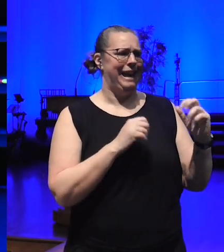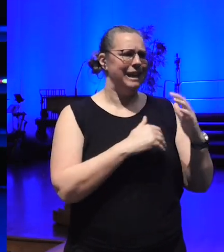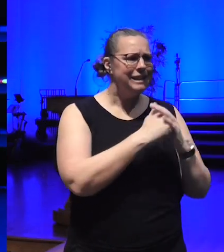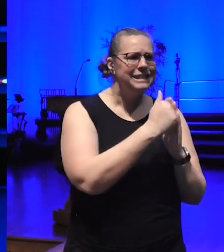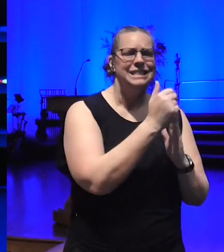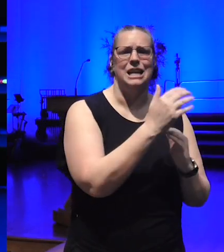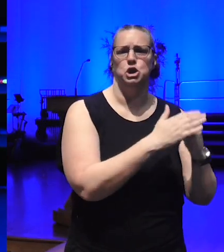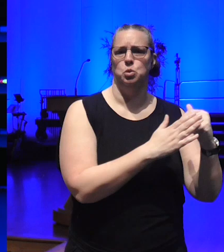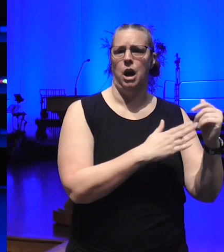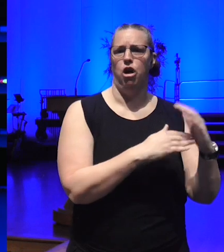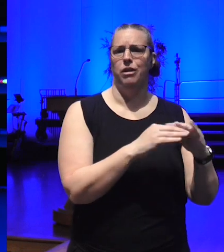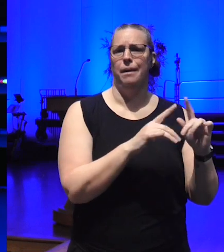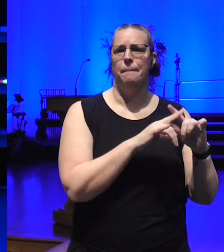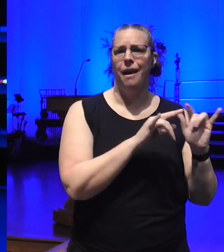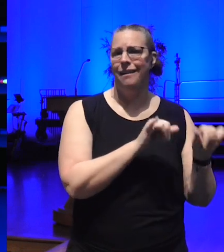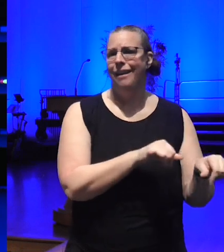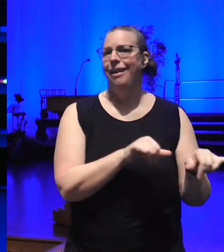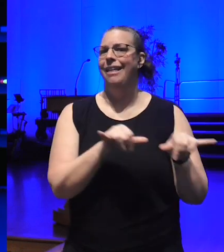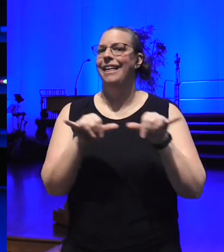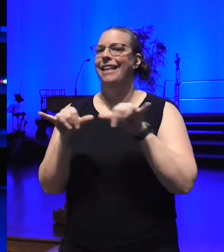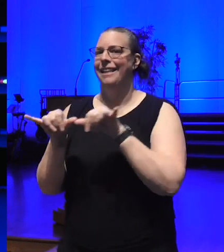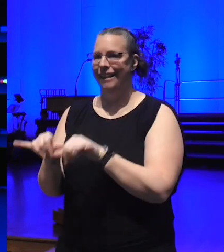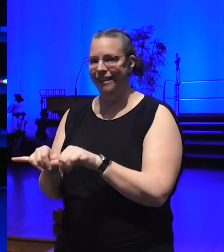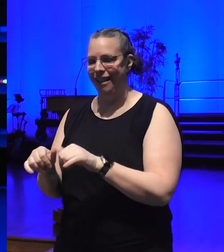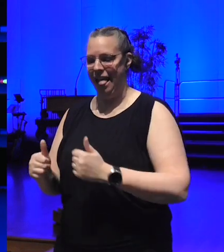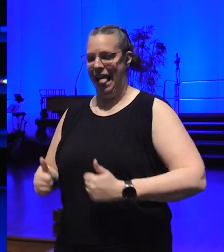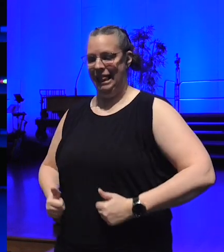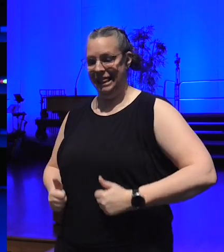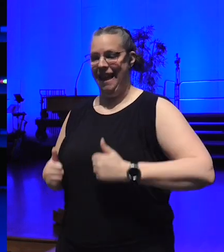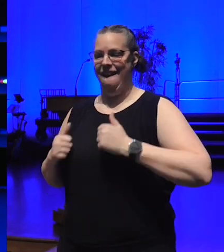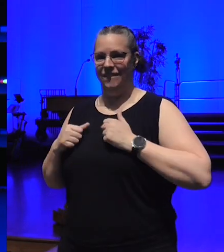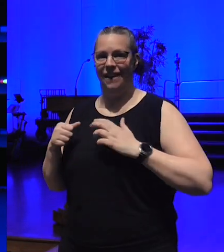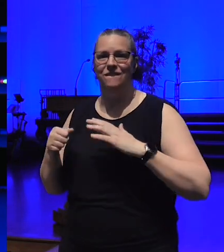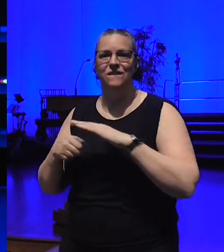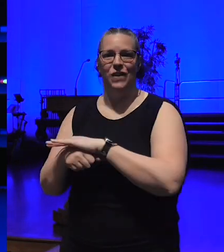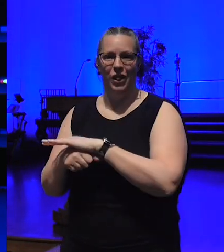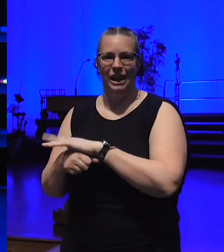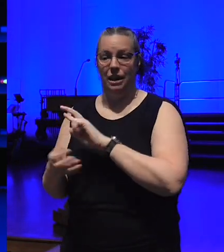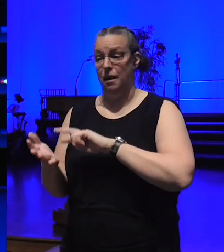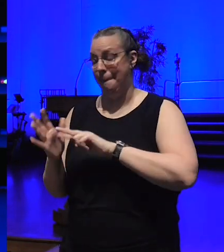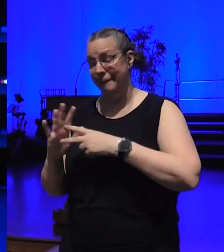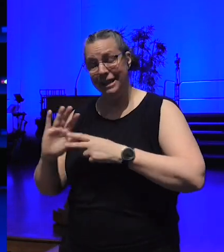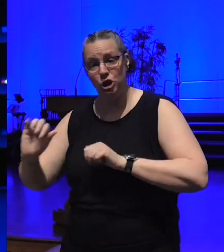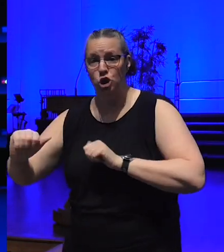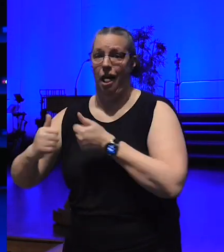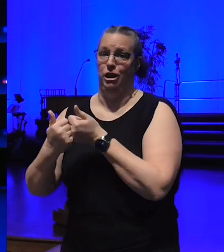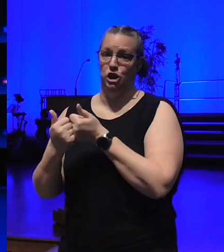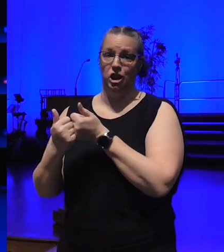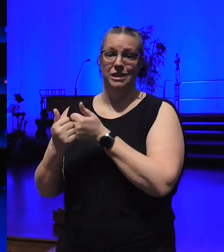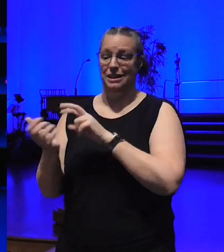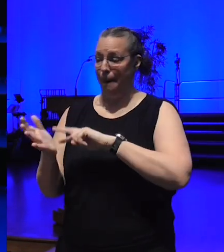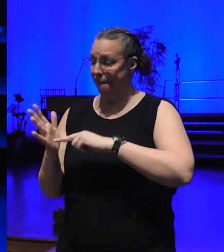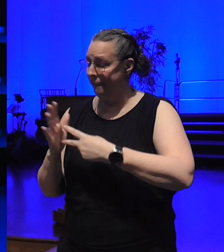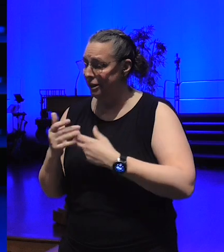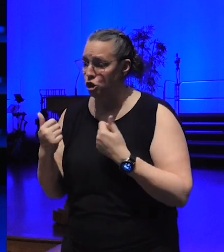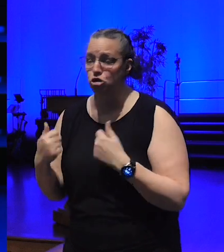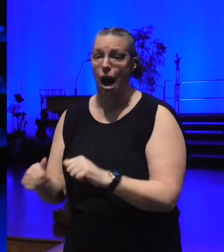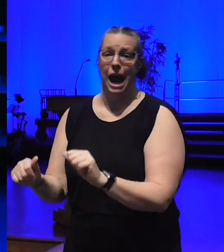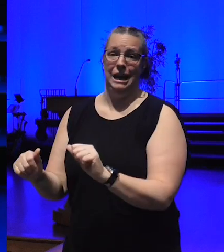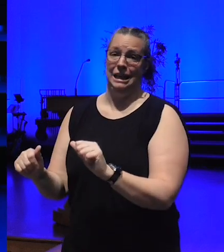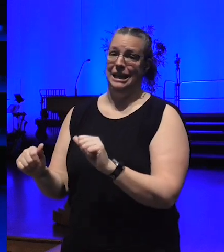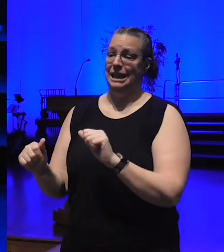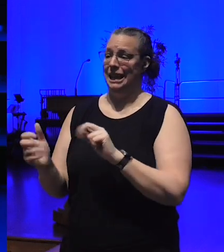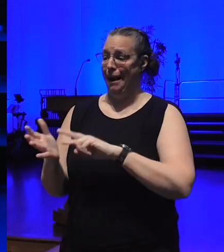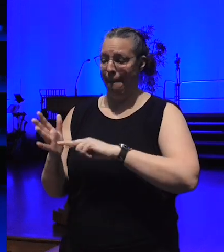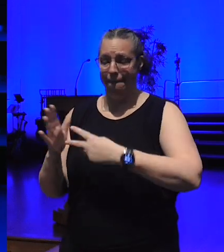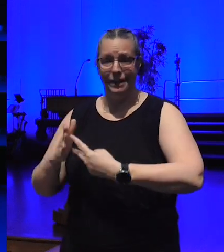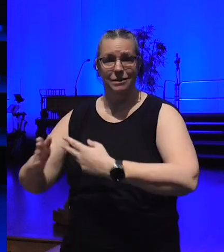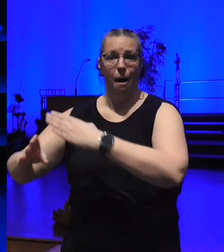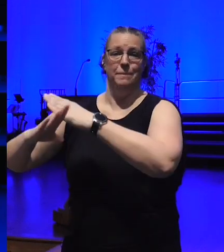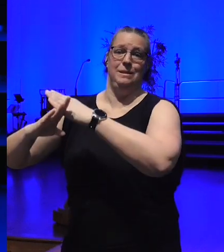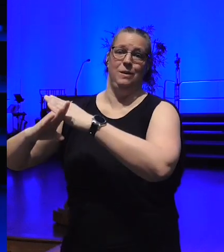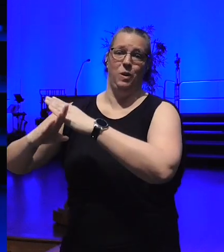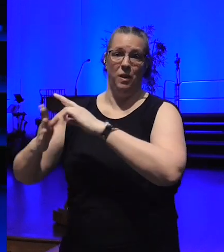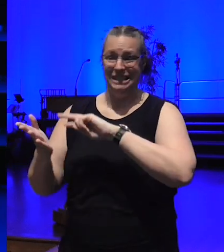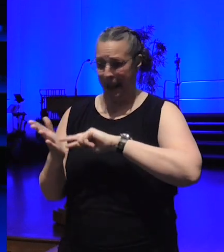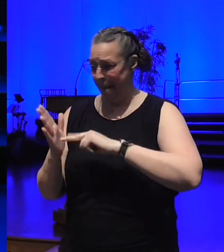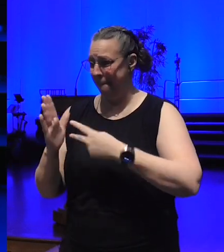is living fully and living fully means challenges it means trials it means obstacles it means little